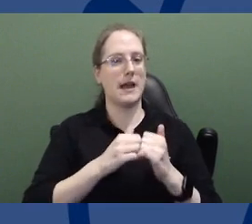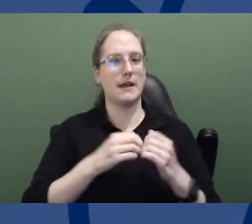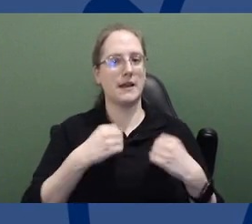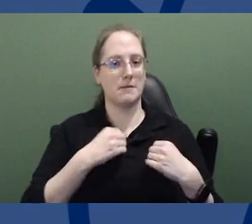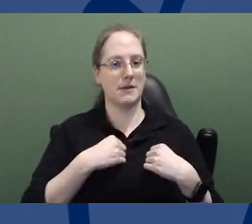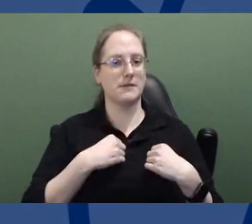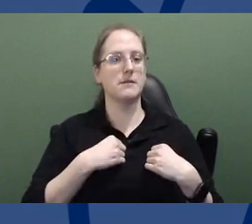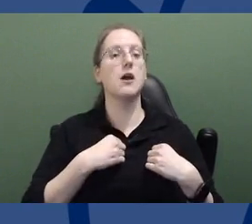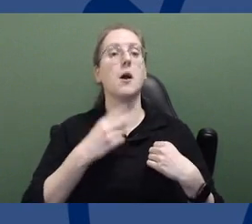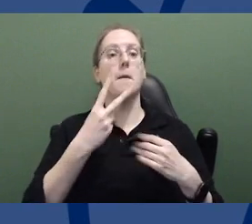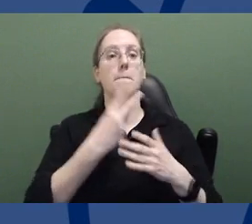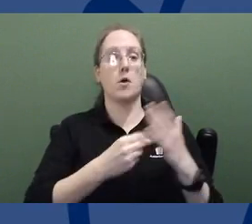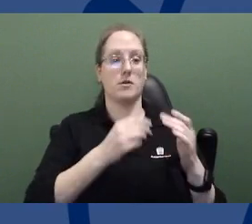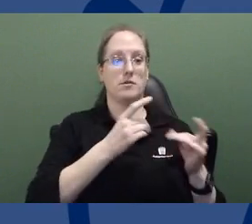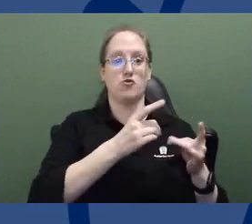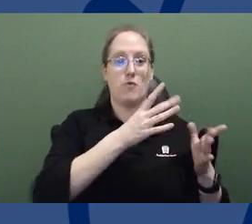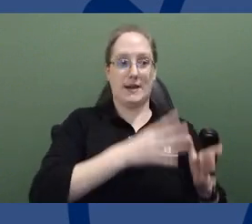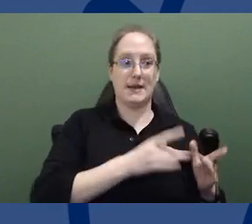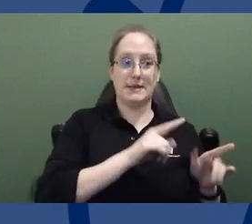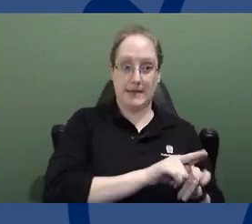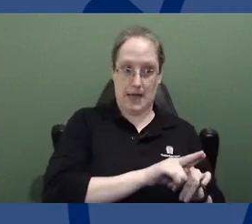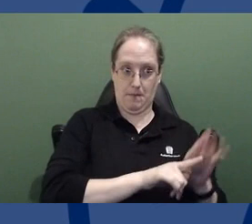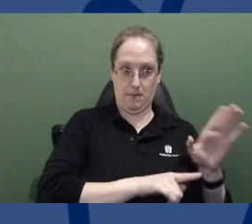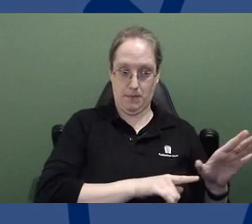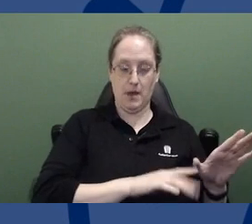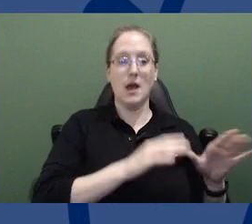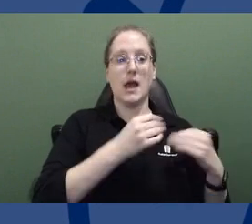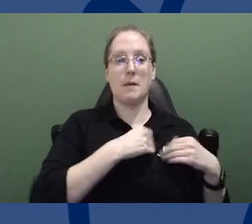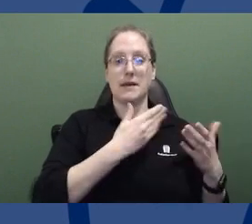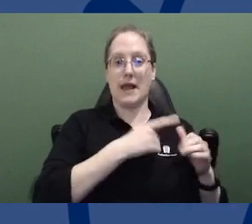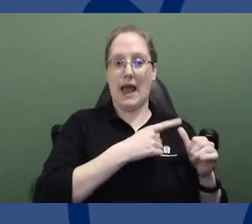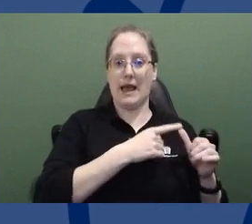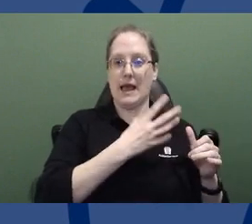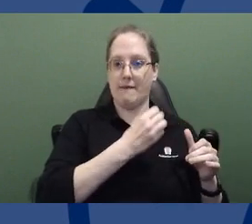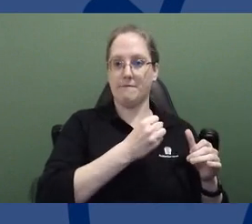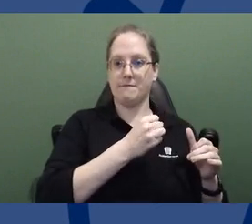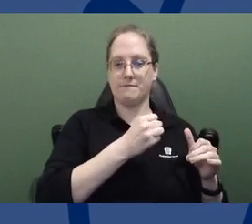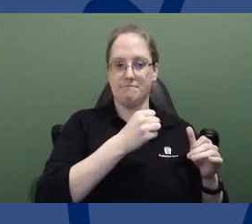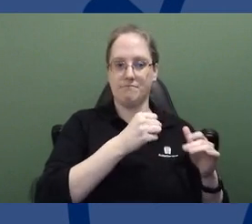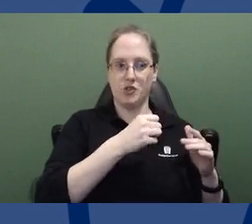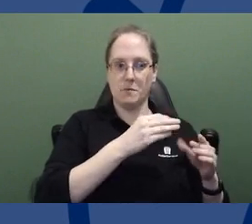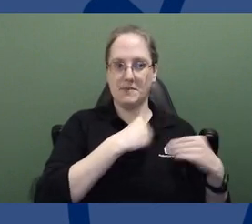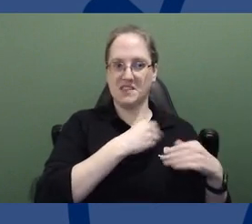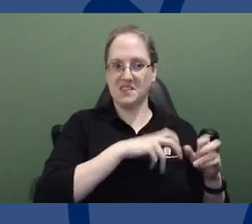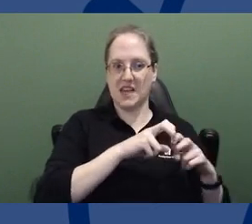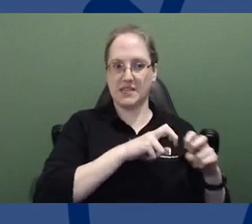A conducts business activities and has experienced decline in turnover of over 30 per cent. And